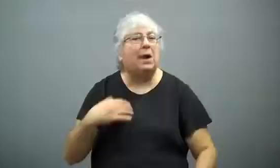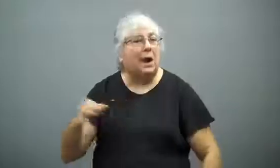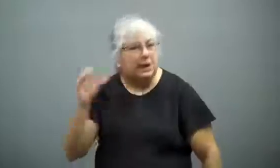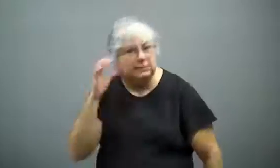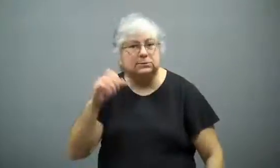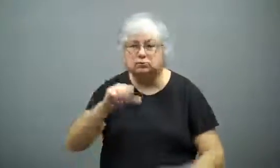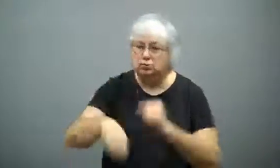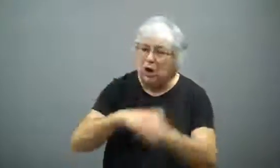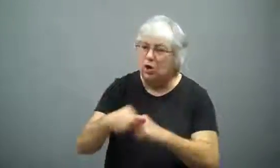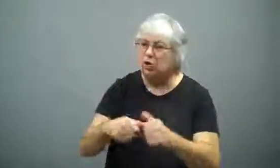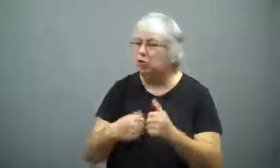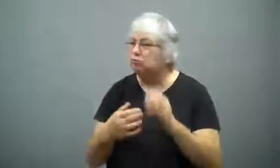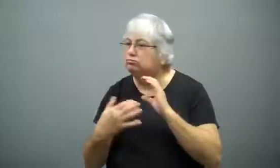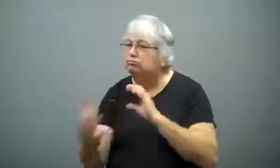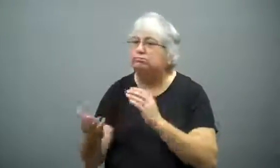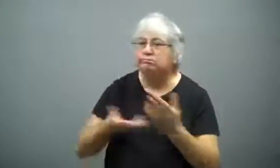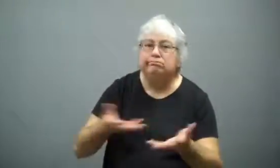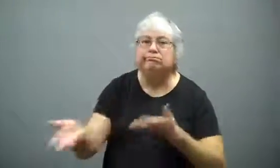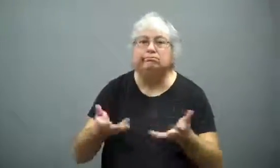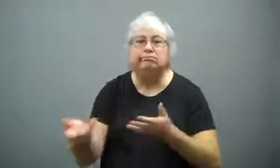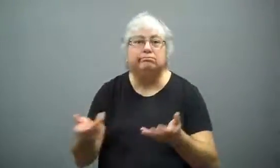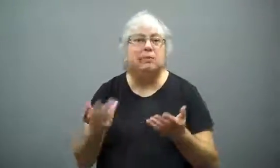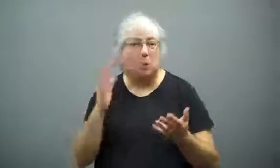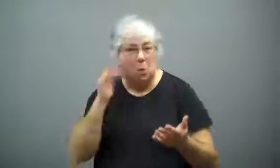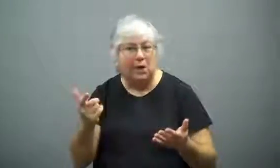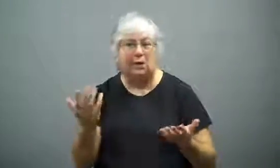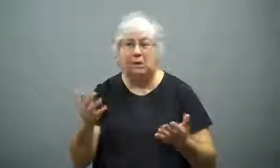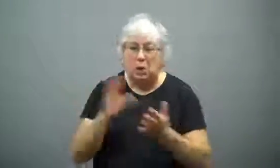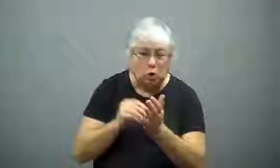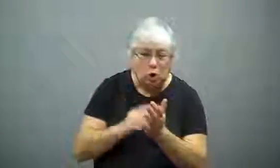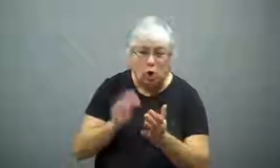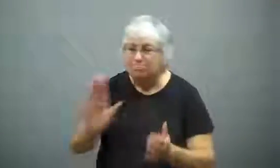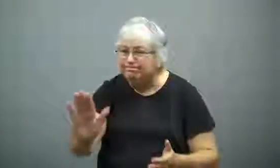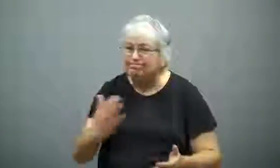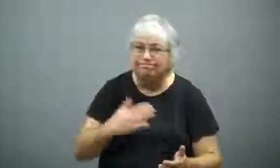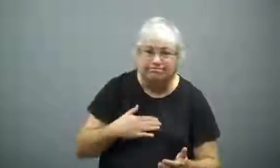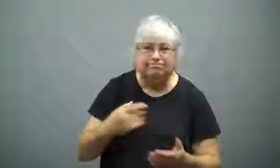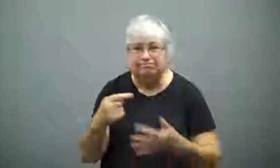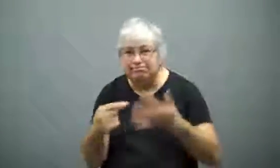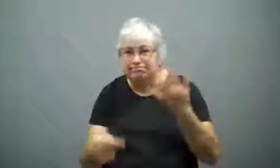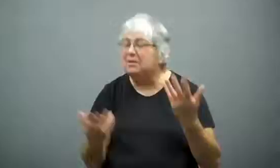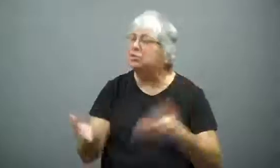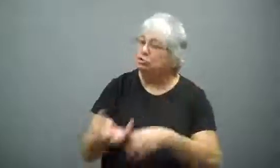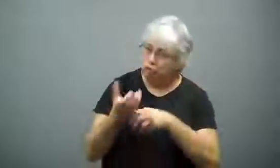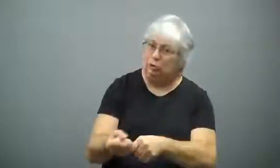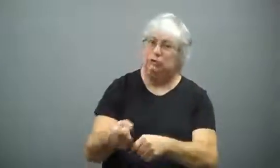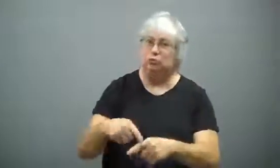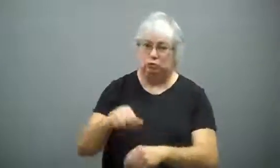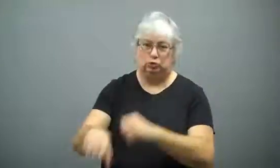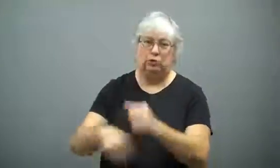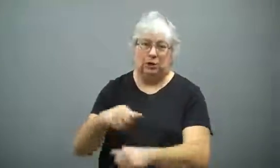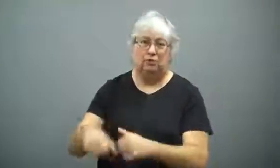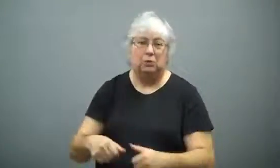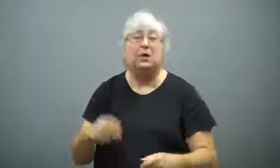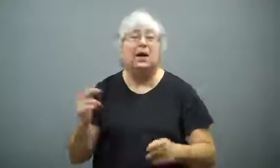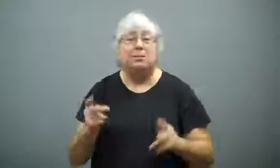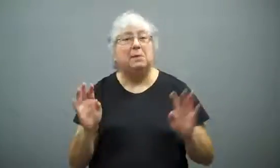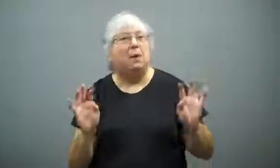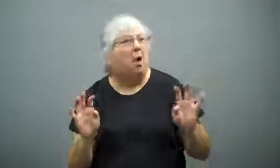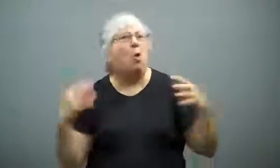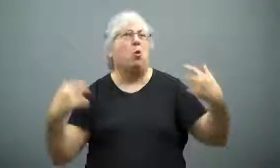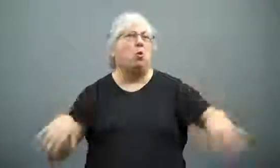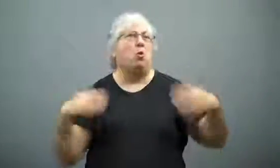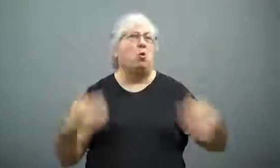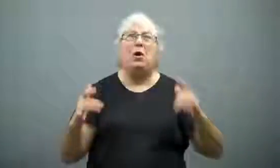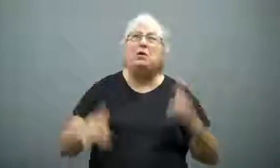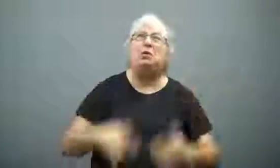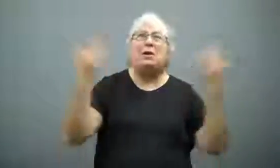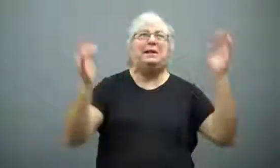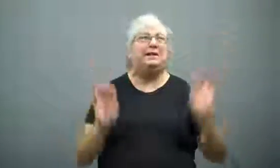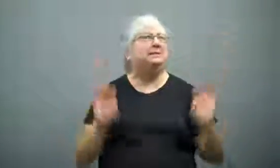He said the countries would listen to each other, learn about each other,